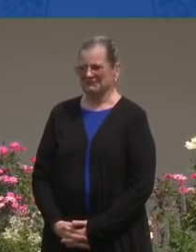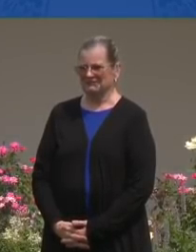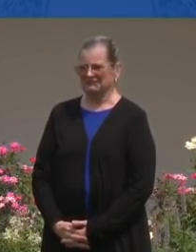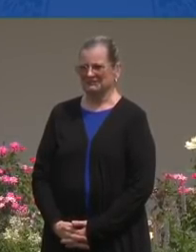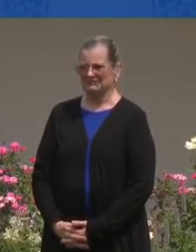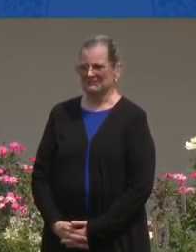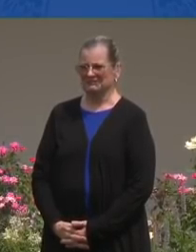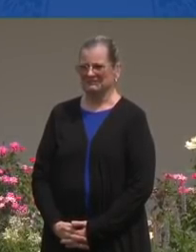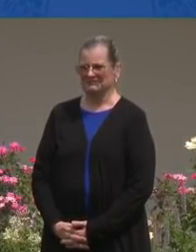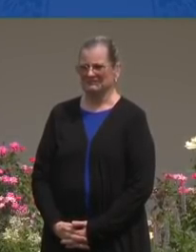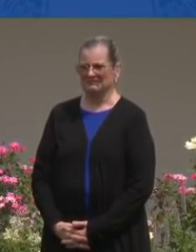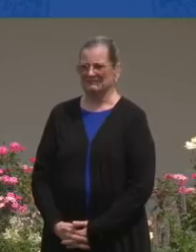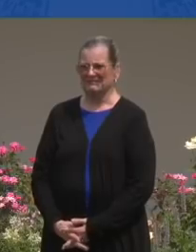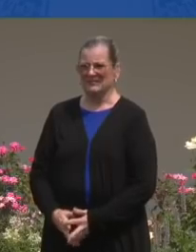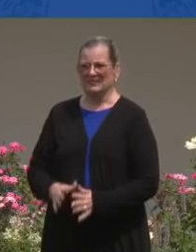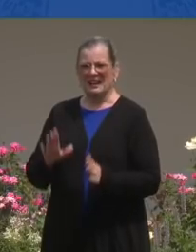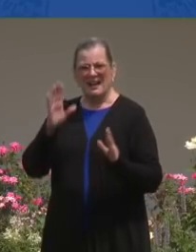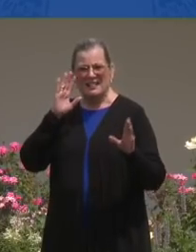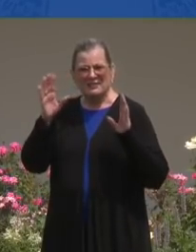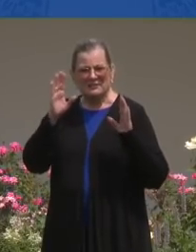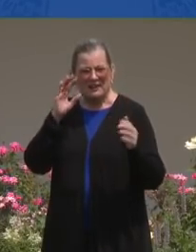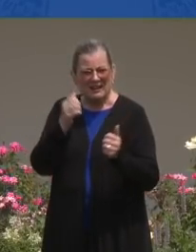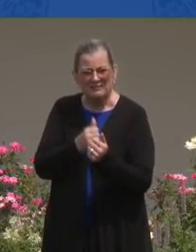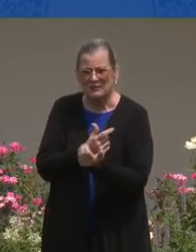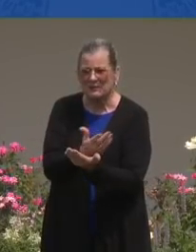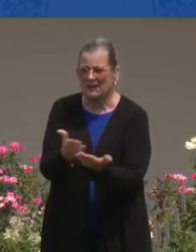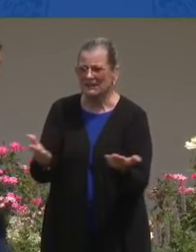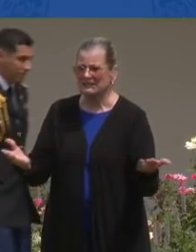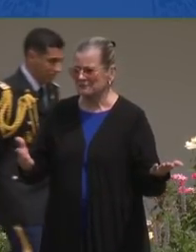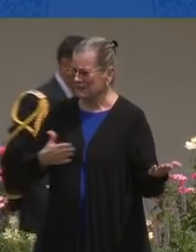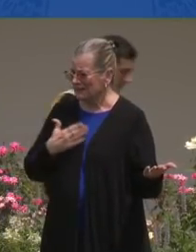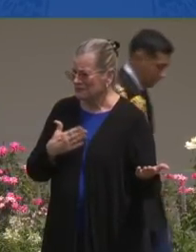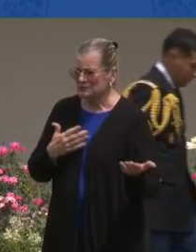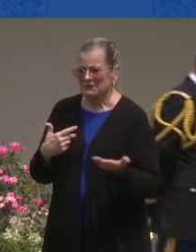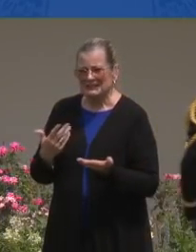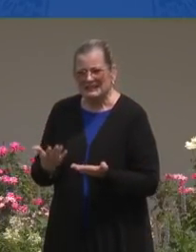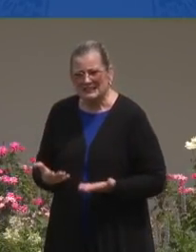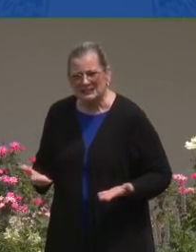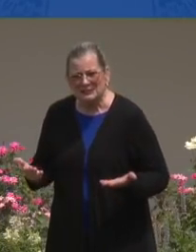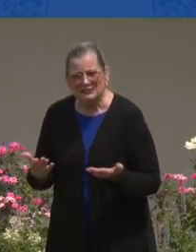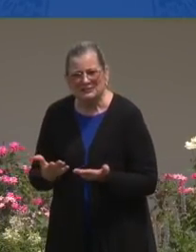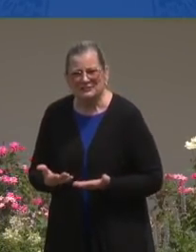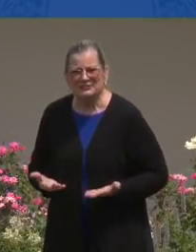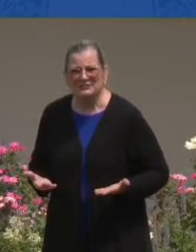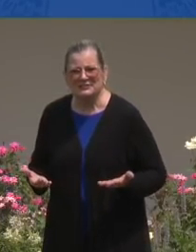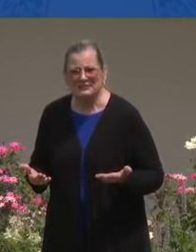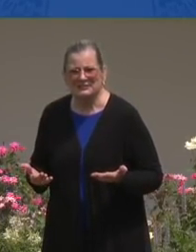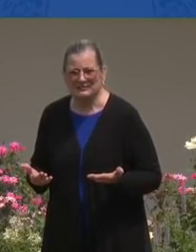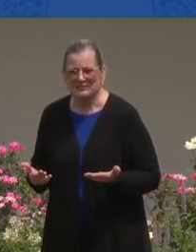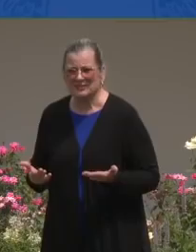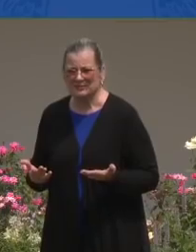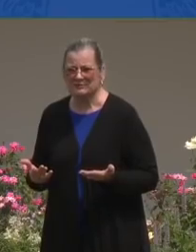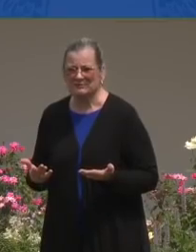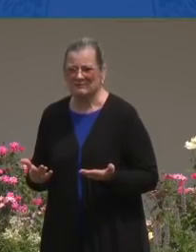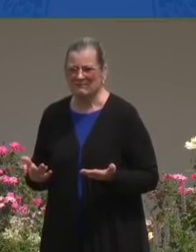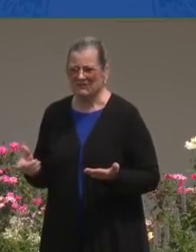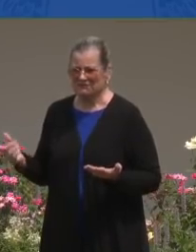Tyree Brown: Hello, everyone, it's a pleasure to be here. All right, as it was said, my name is Tyree Brown